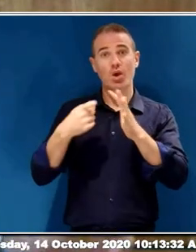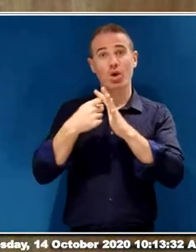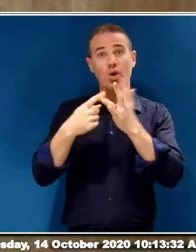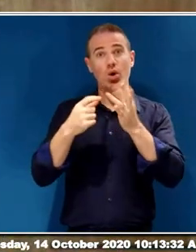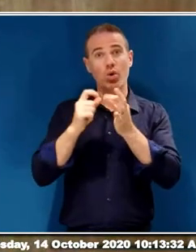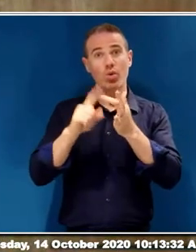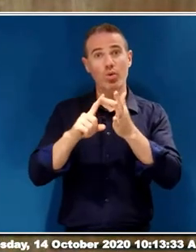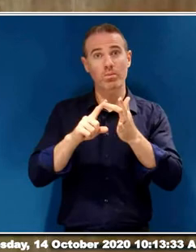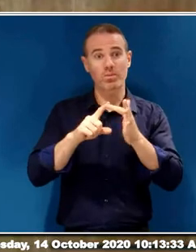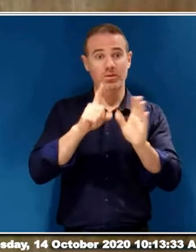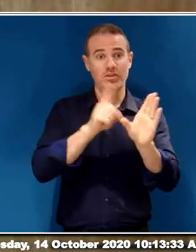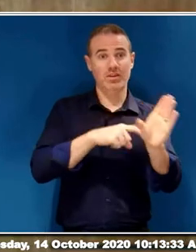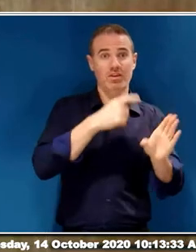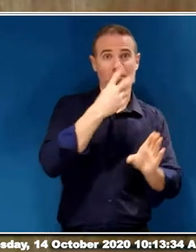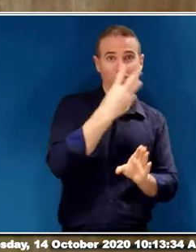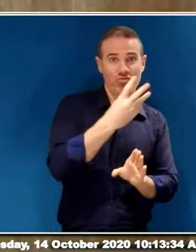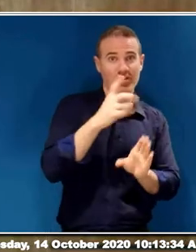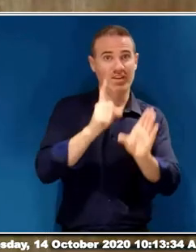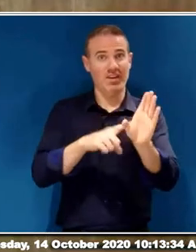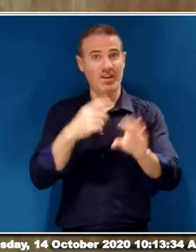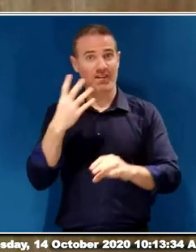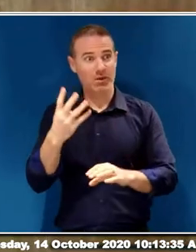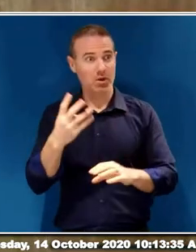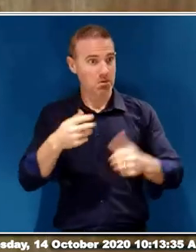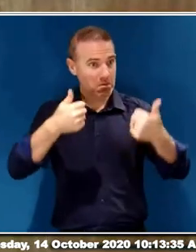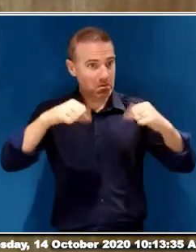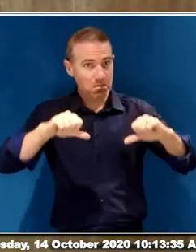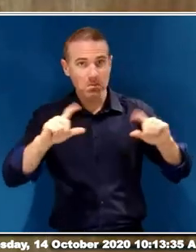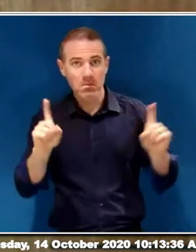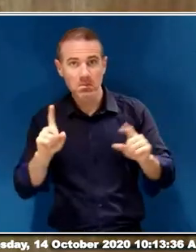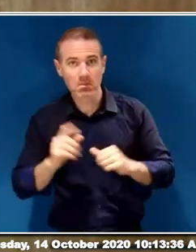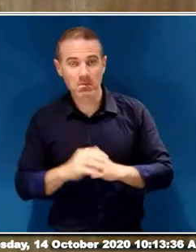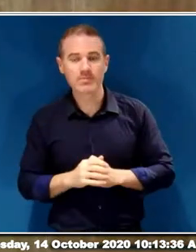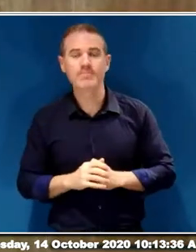So in Years 3 and 4 Kobe was still accessing the